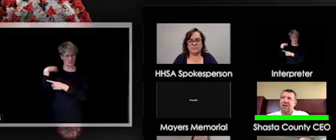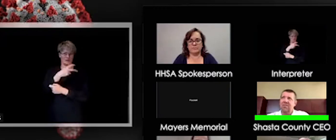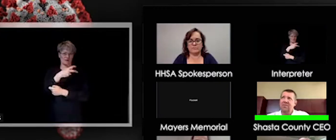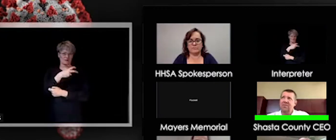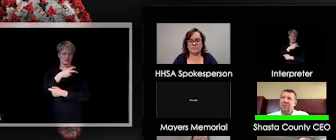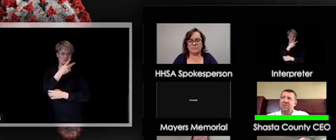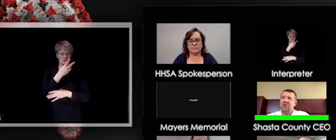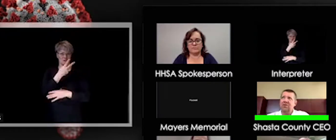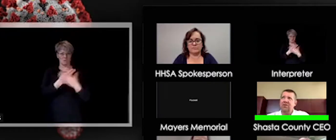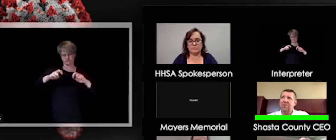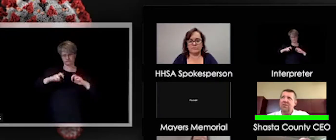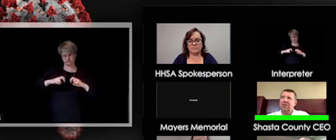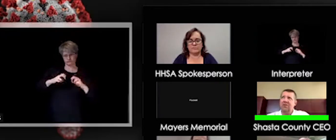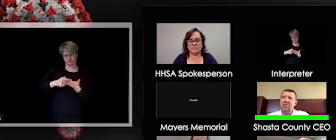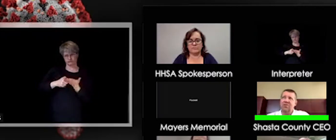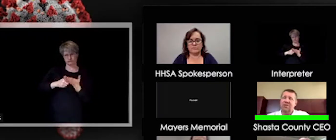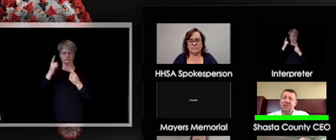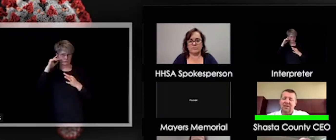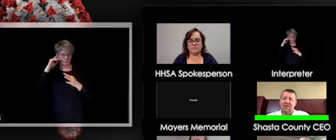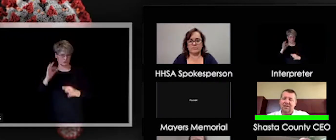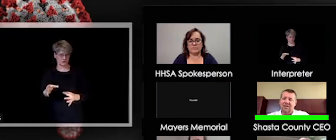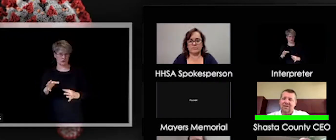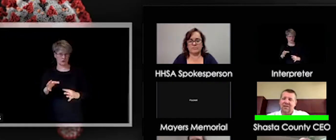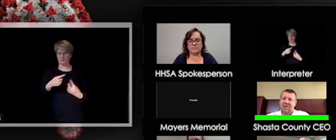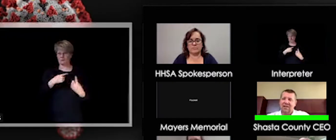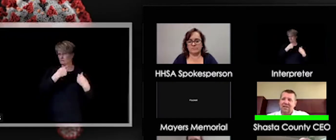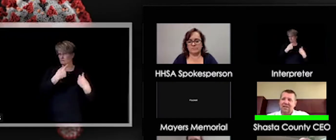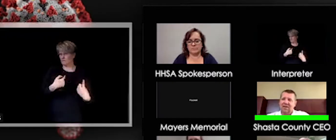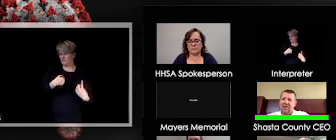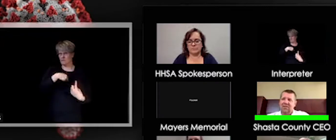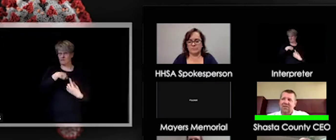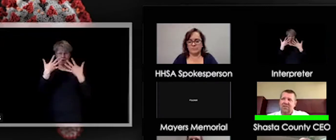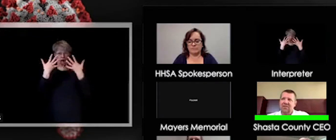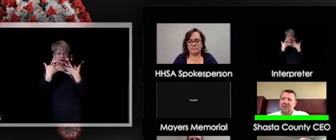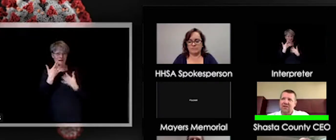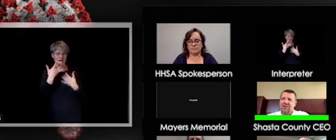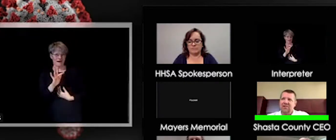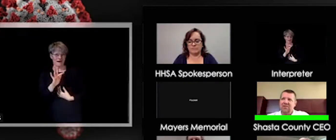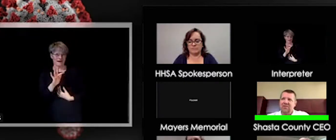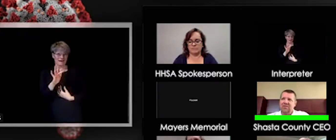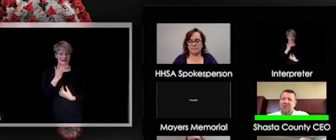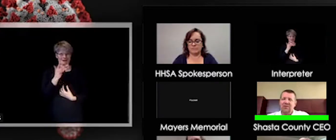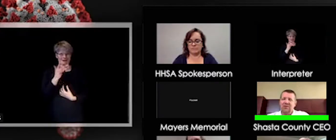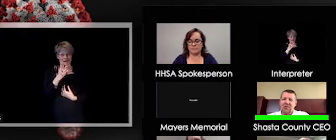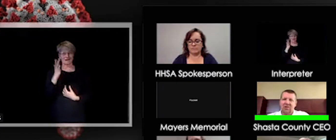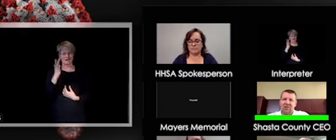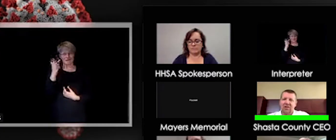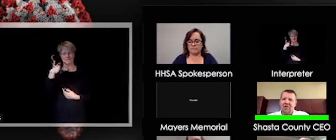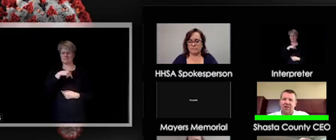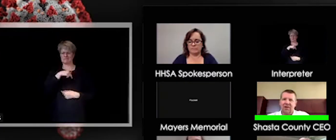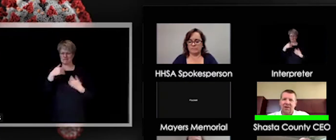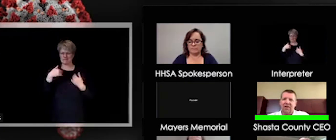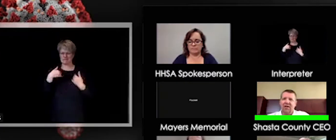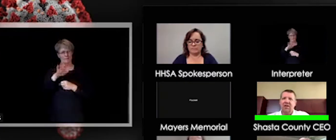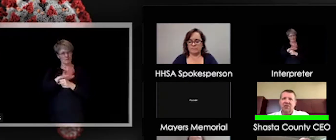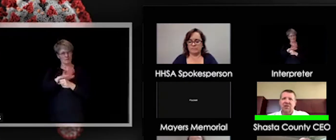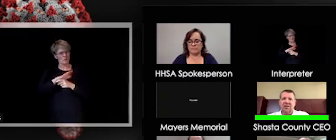think we’re all fortunate that we have some folks here locally that are really trying